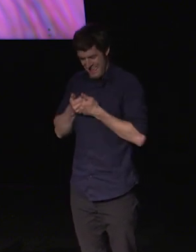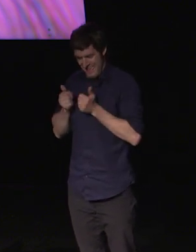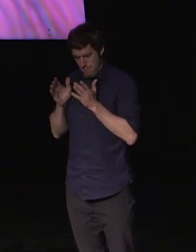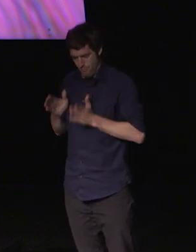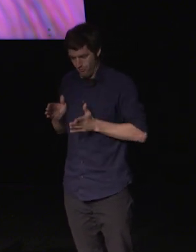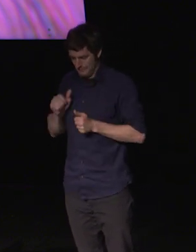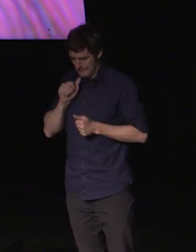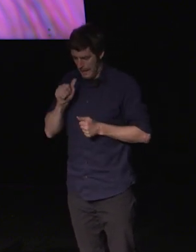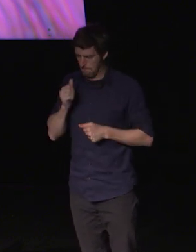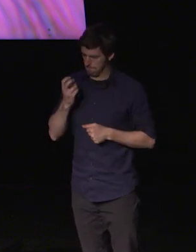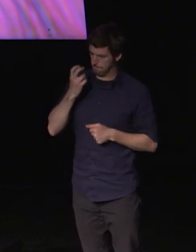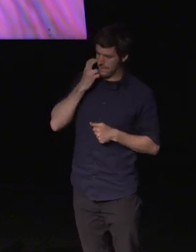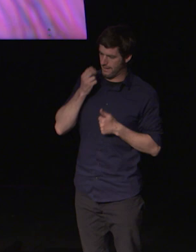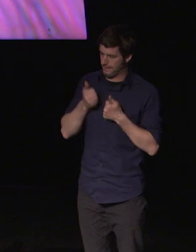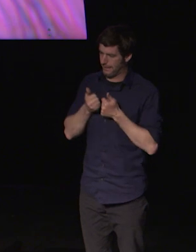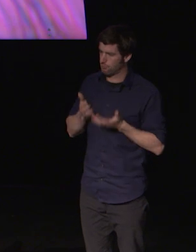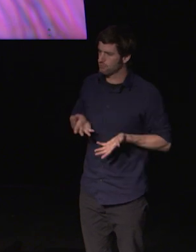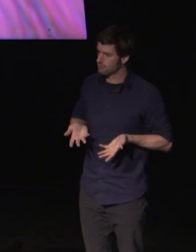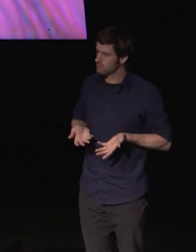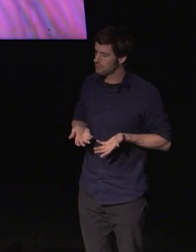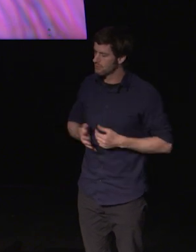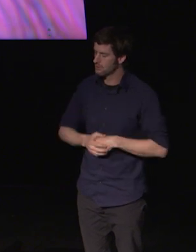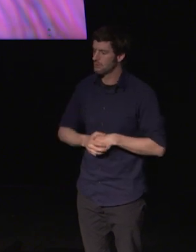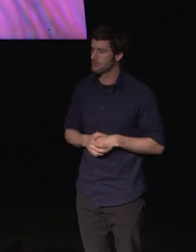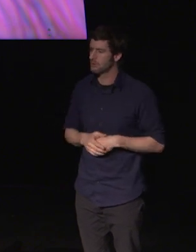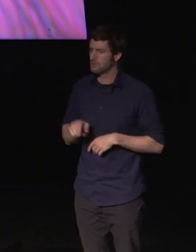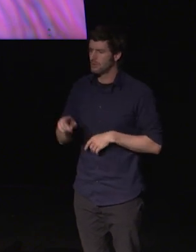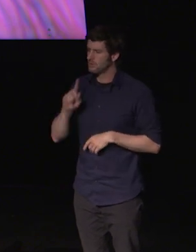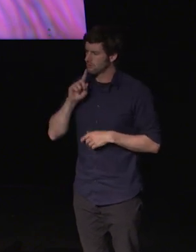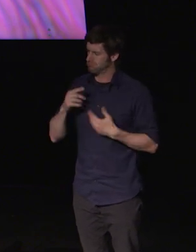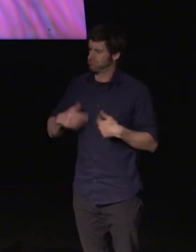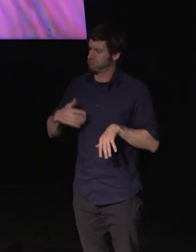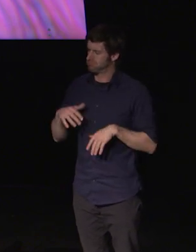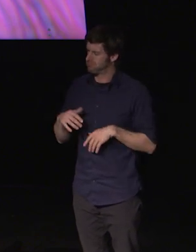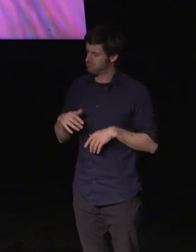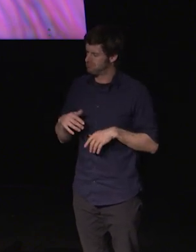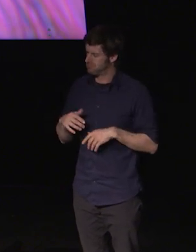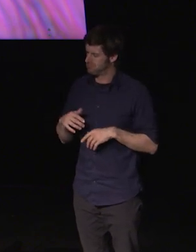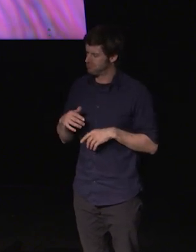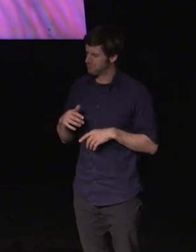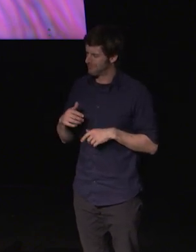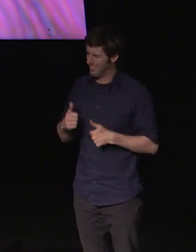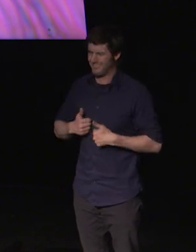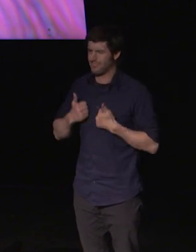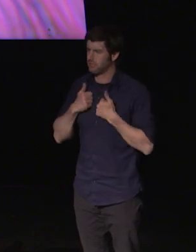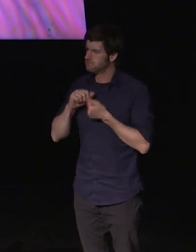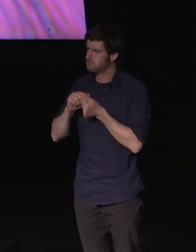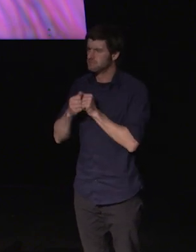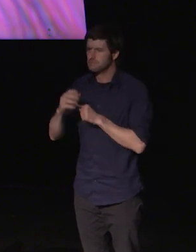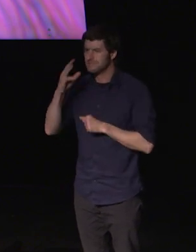And it was something that was a life changing experience to the point where I was able to purchase myself